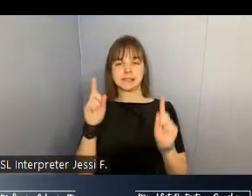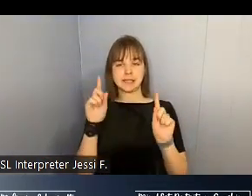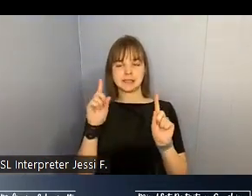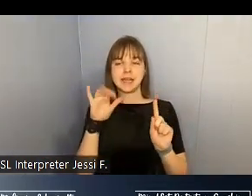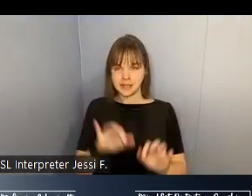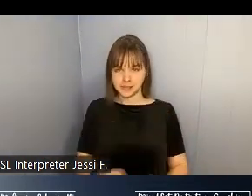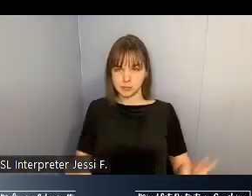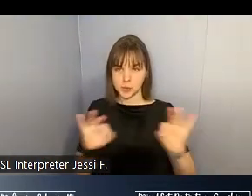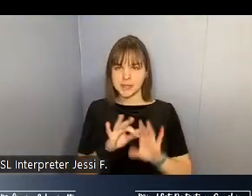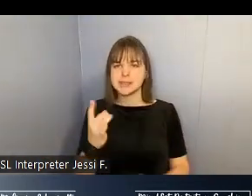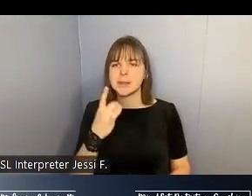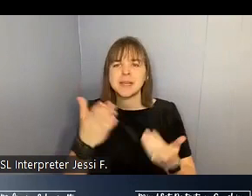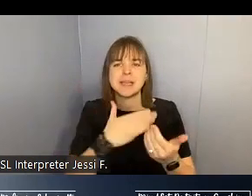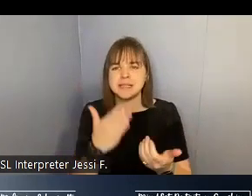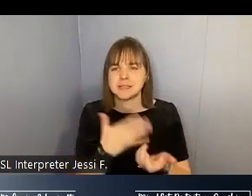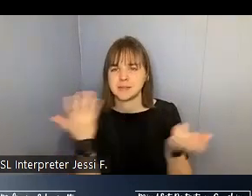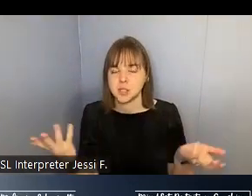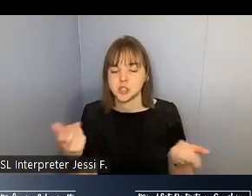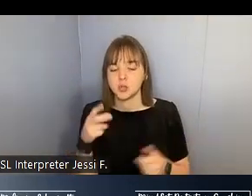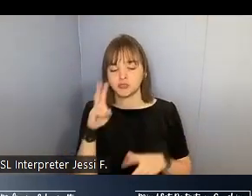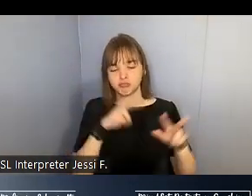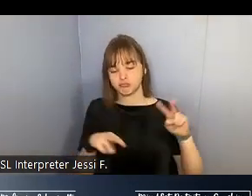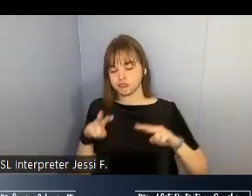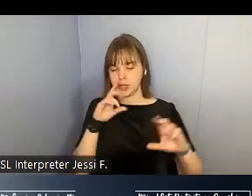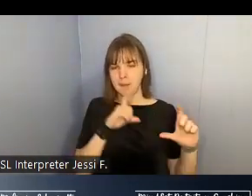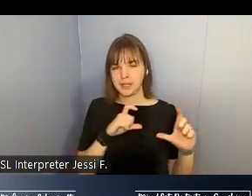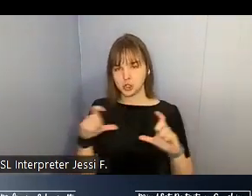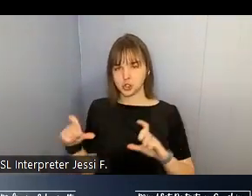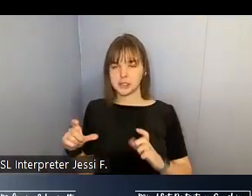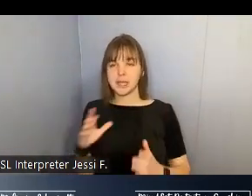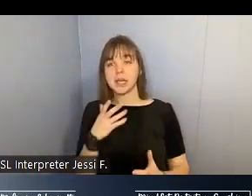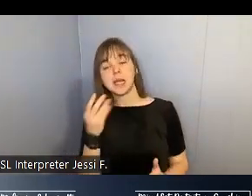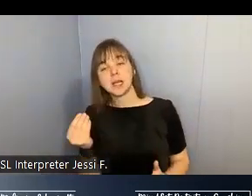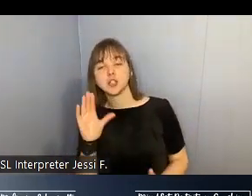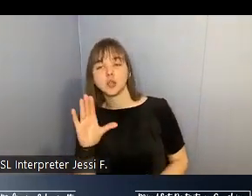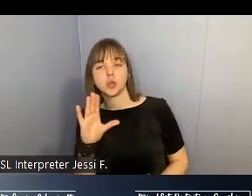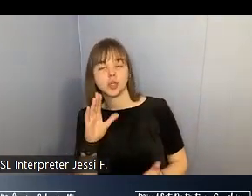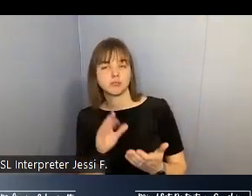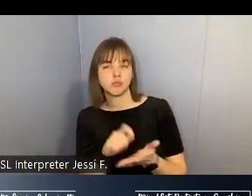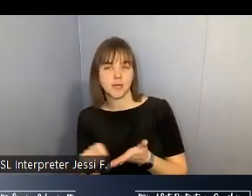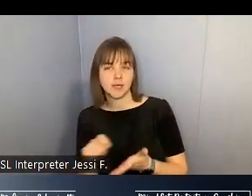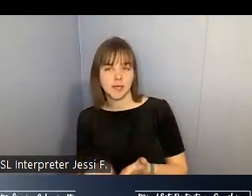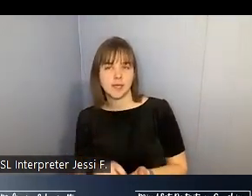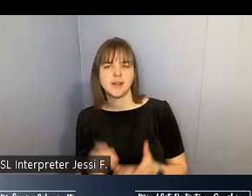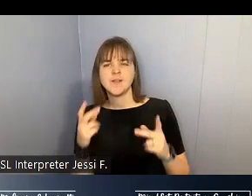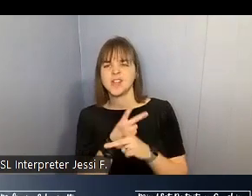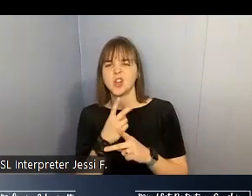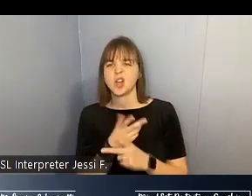So as you're evaluating your pictures or your journal, start to look at the quantity and the quality of the food.